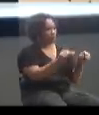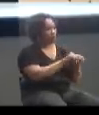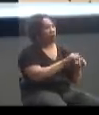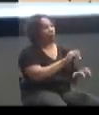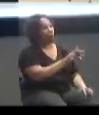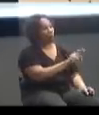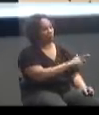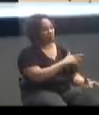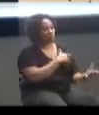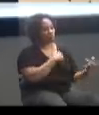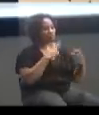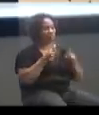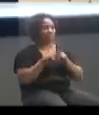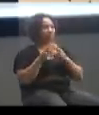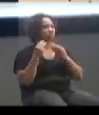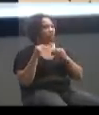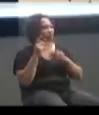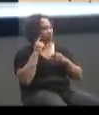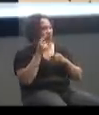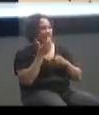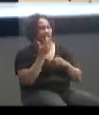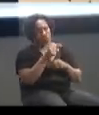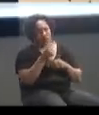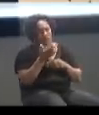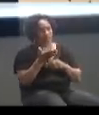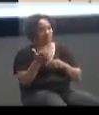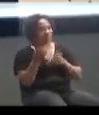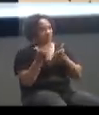WE CAN HAVE THE SAME IMPACT ON MARKETS FOR GREEN GOODS AND